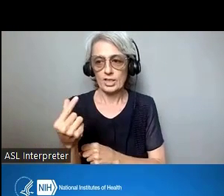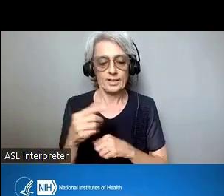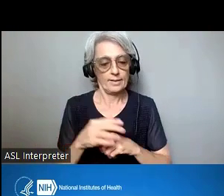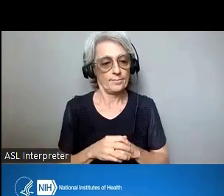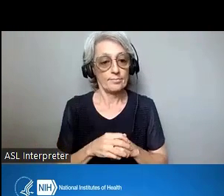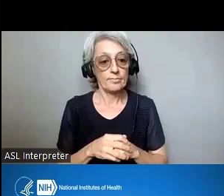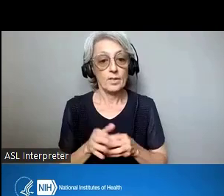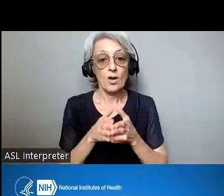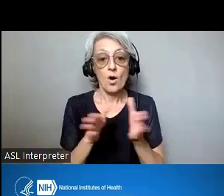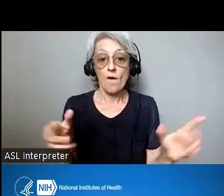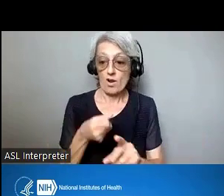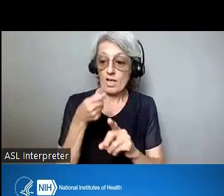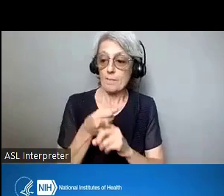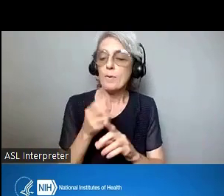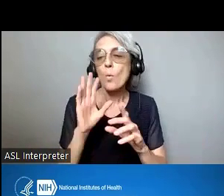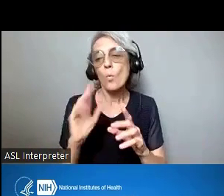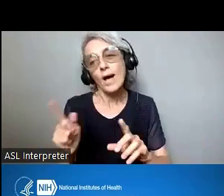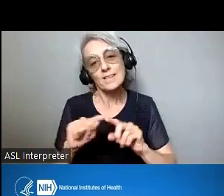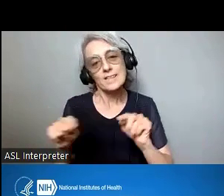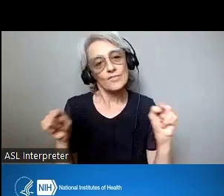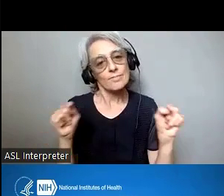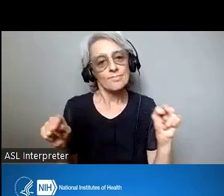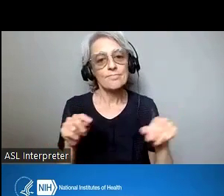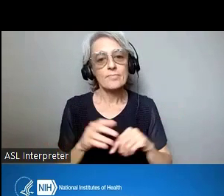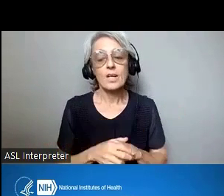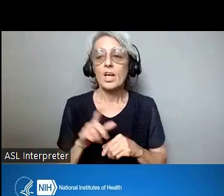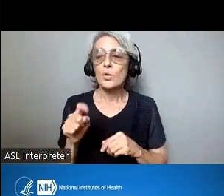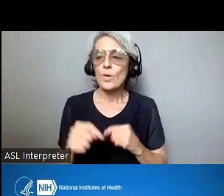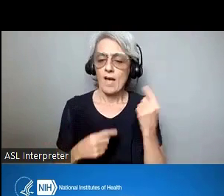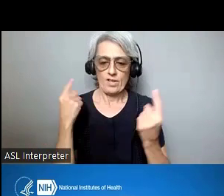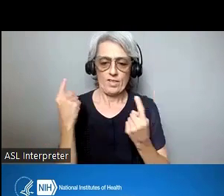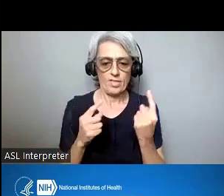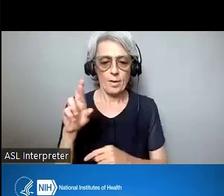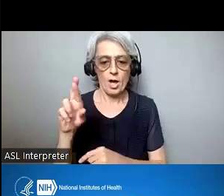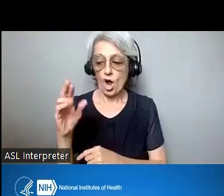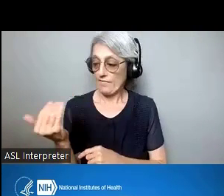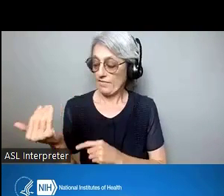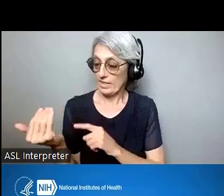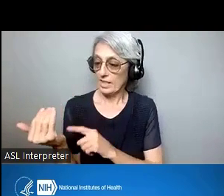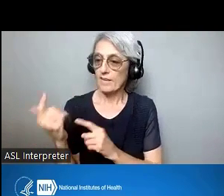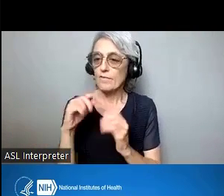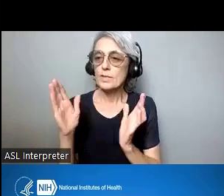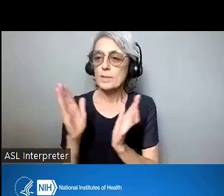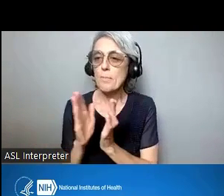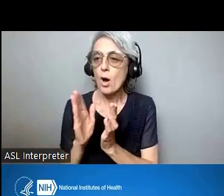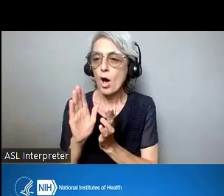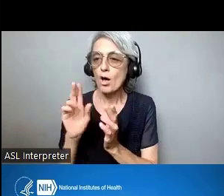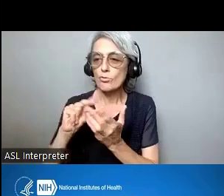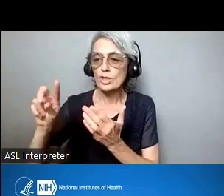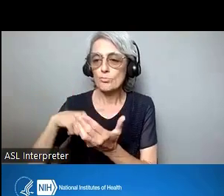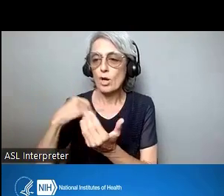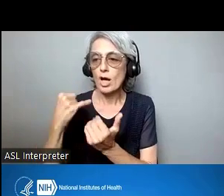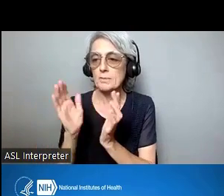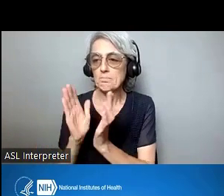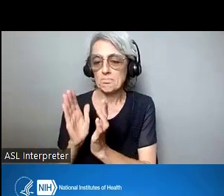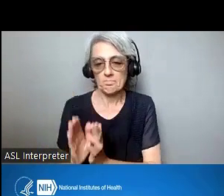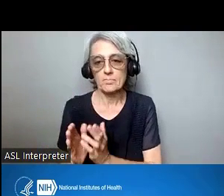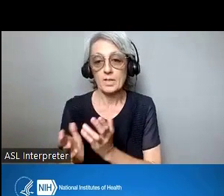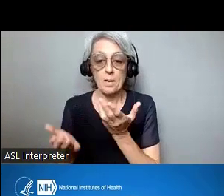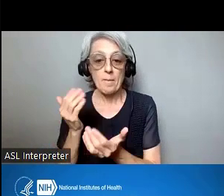well, it's going to differ when you take into consideration that the R15 is for smaller scale research projects that could be limited in scope,